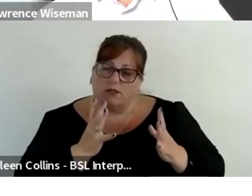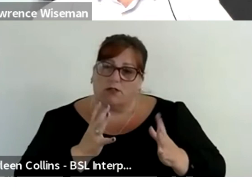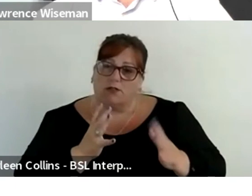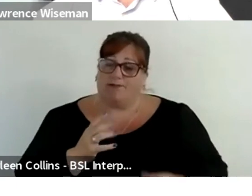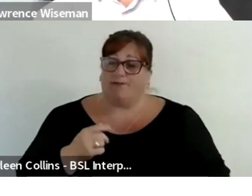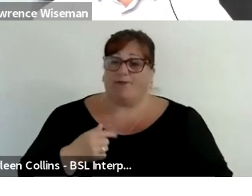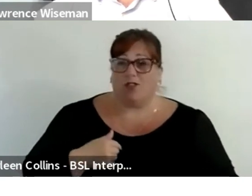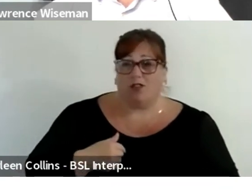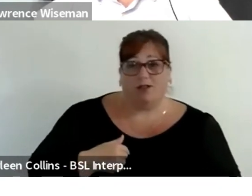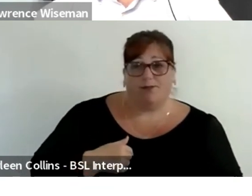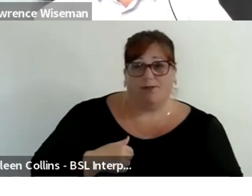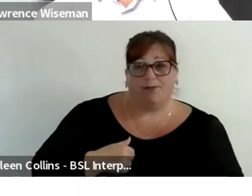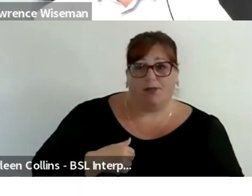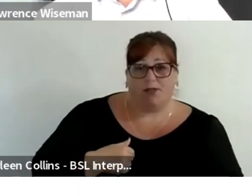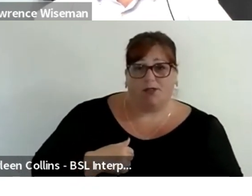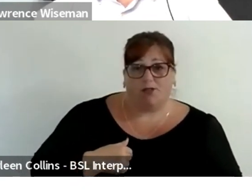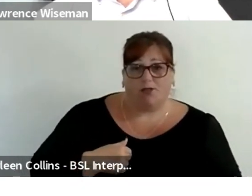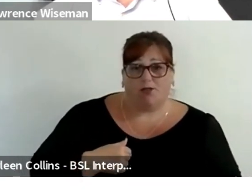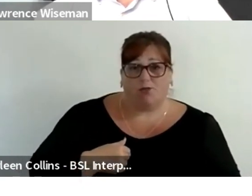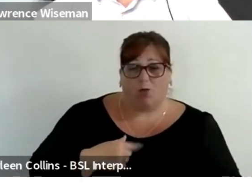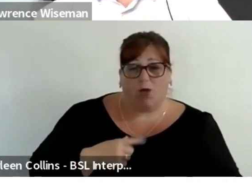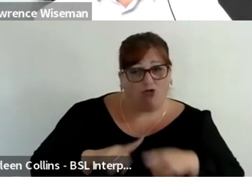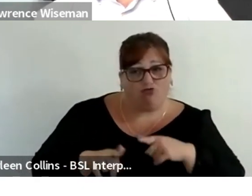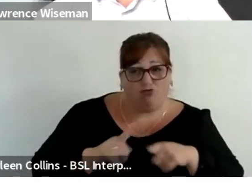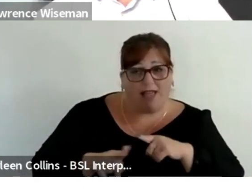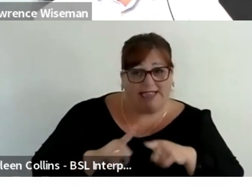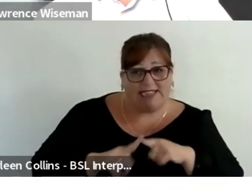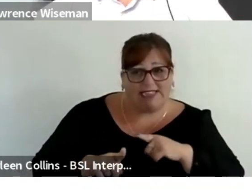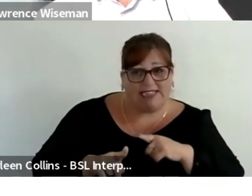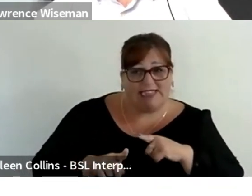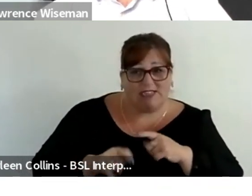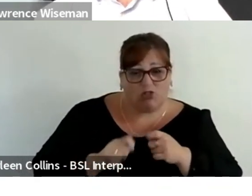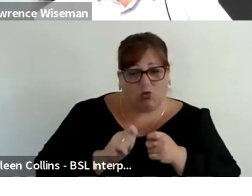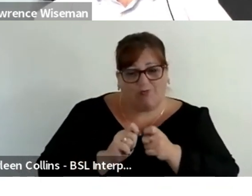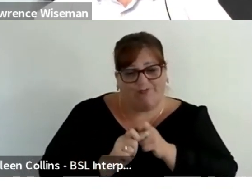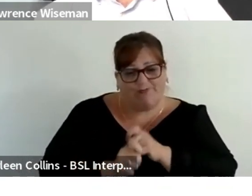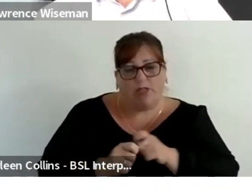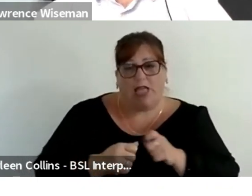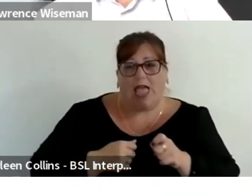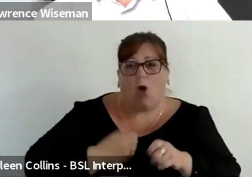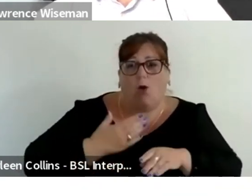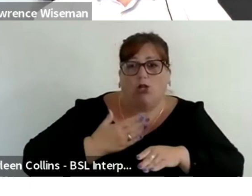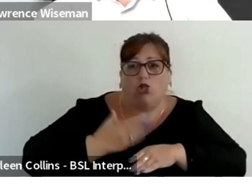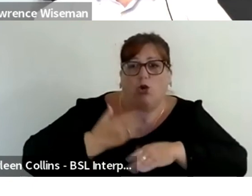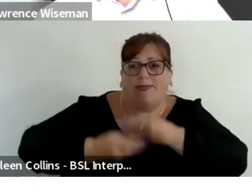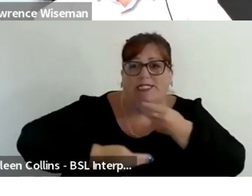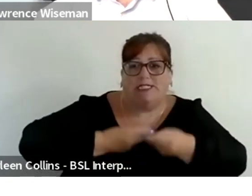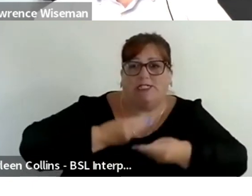thought very hard about the way we structure our job descriptions to try and make them as inclusive as possible.